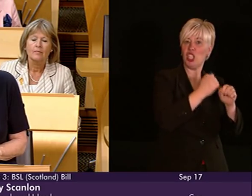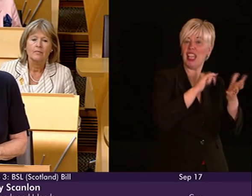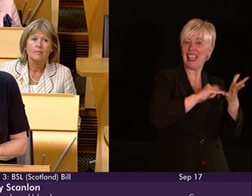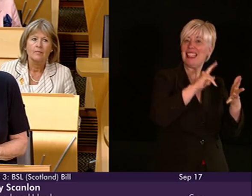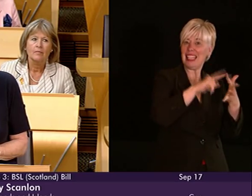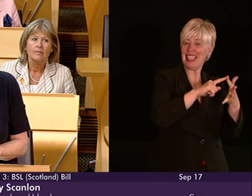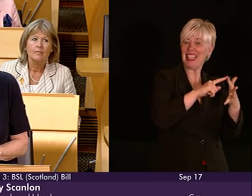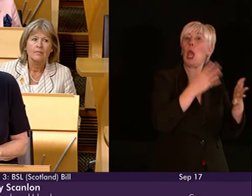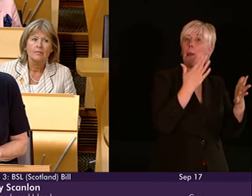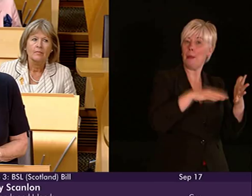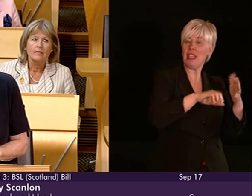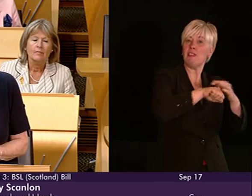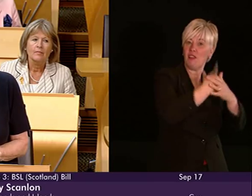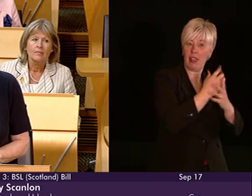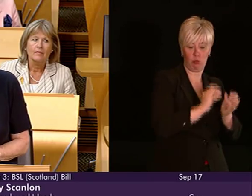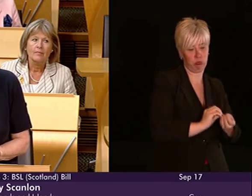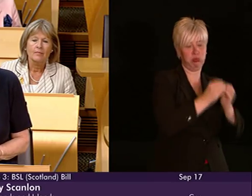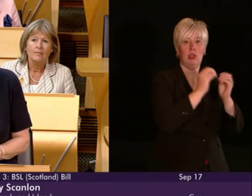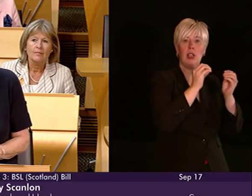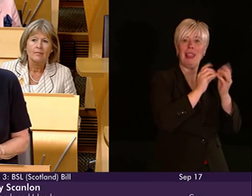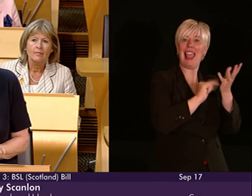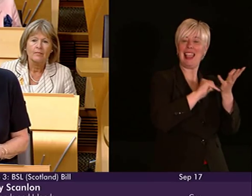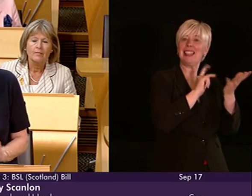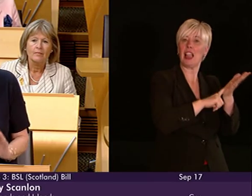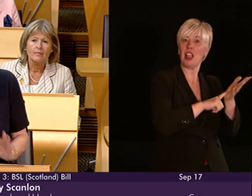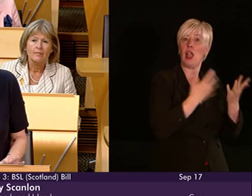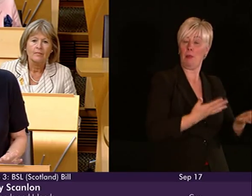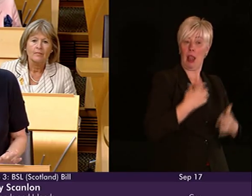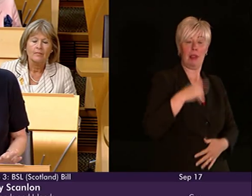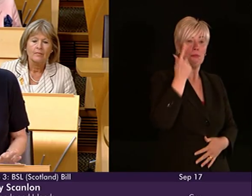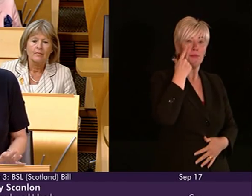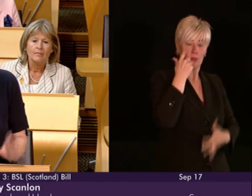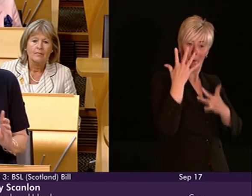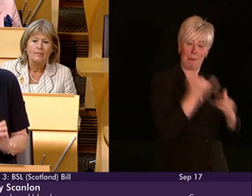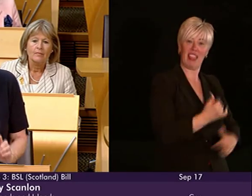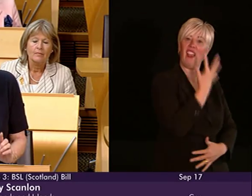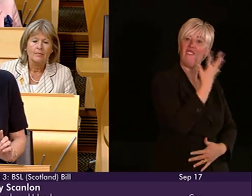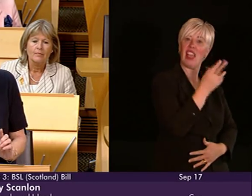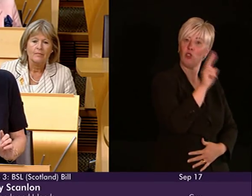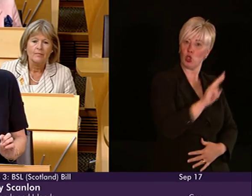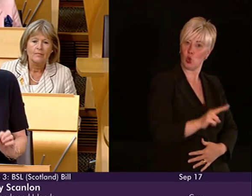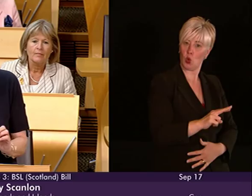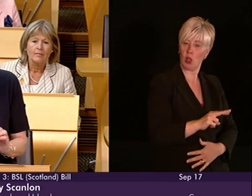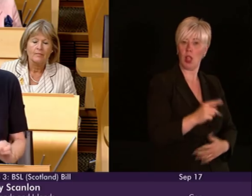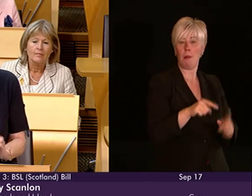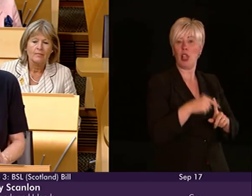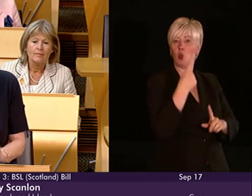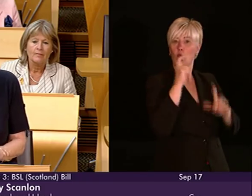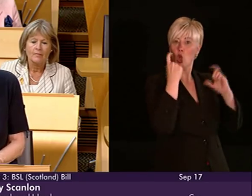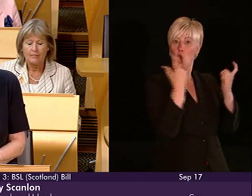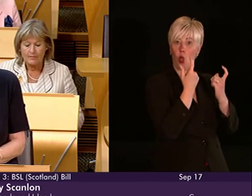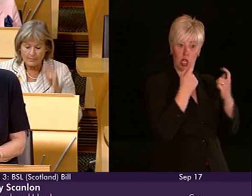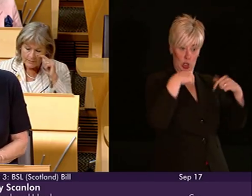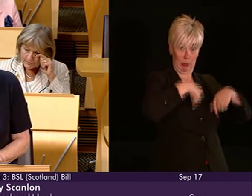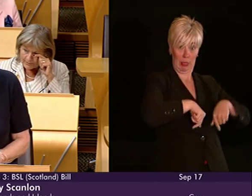been developed and is being piloted in five schools and one college from this month.